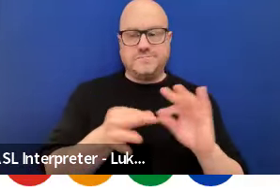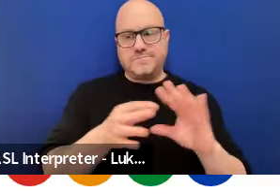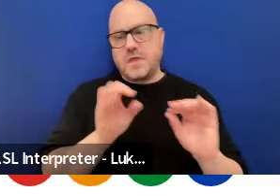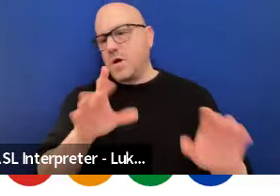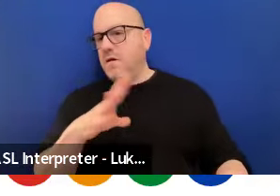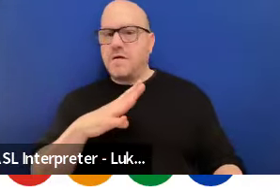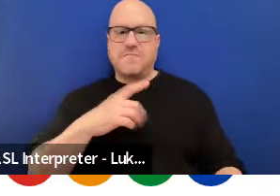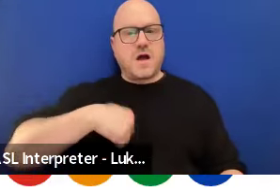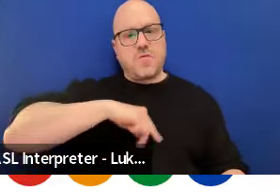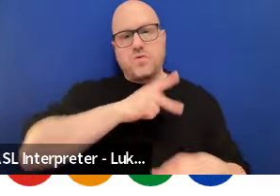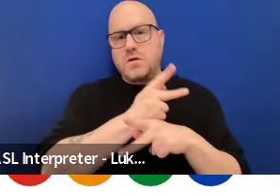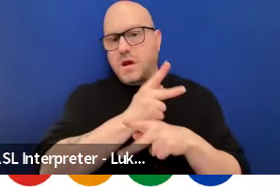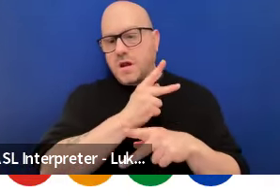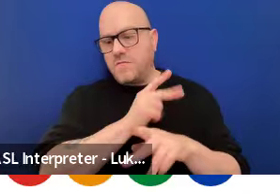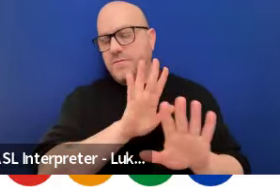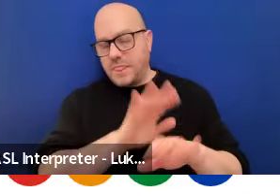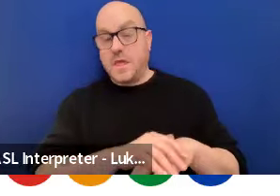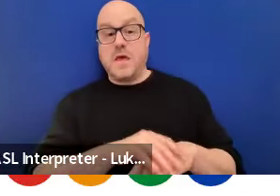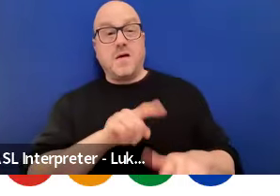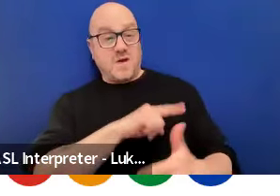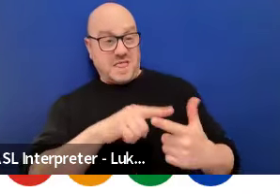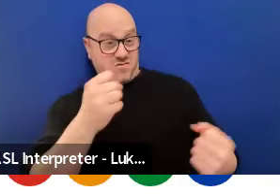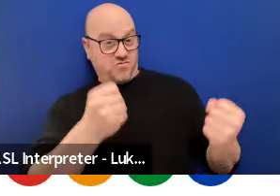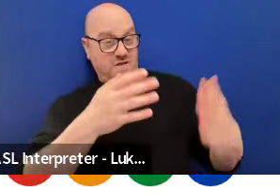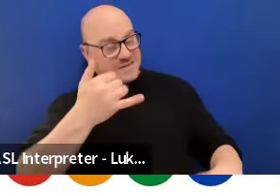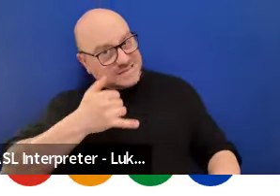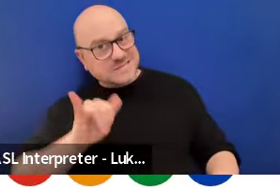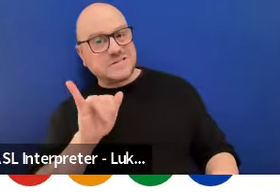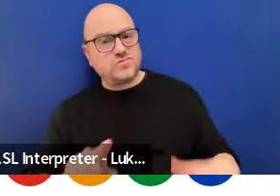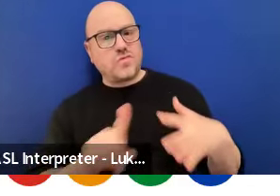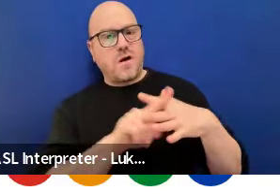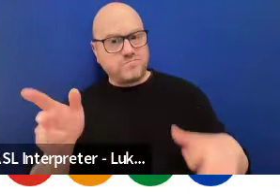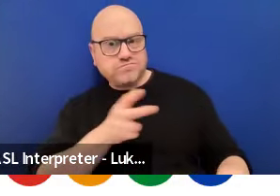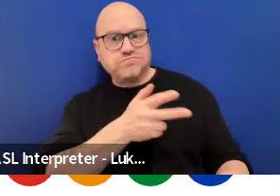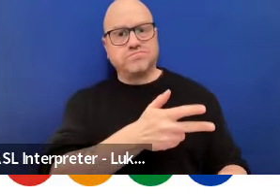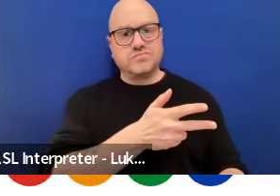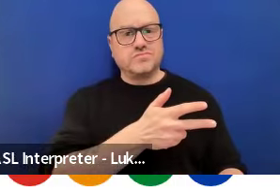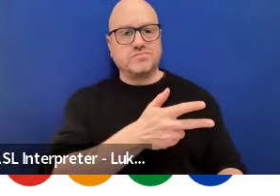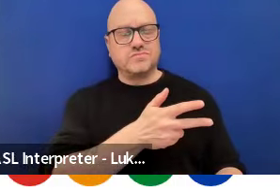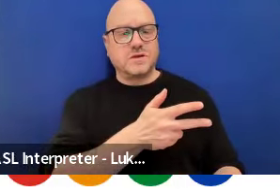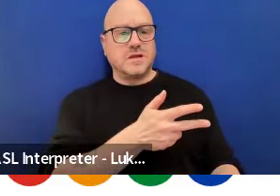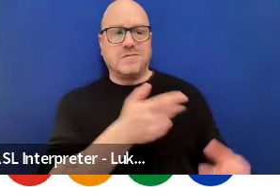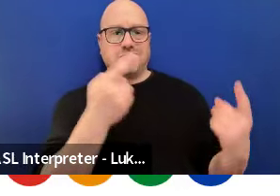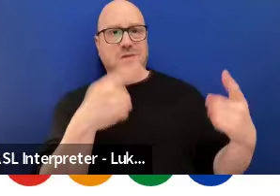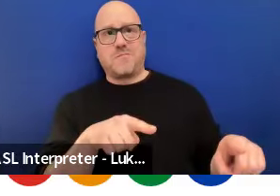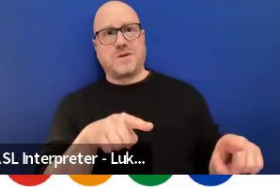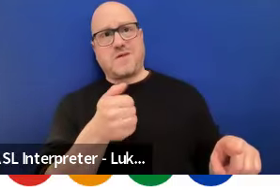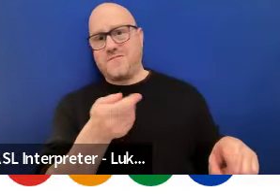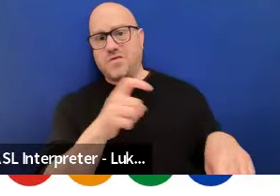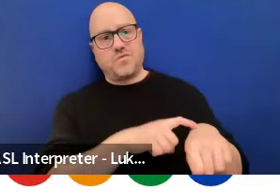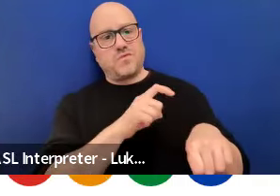AND CANCELLED MY TRIP AND THEN THE DISPATCH WILL SAY, IT IS FINE. WE TAKE CARE OF IT.